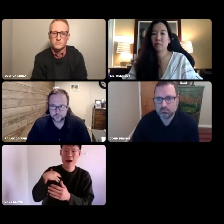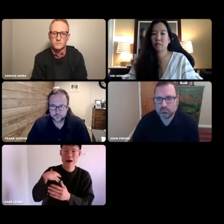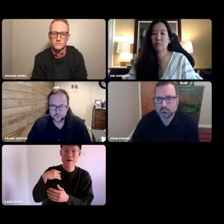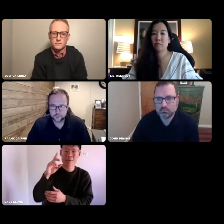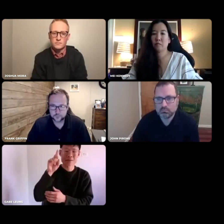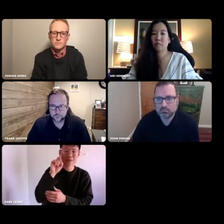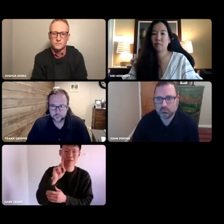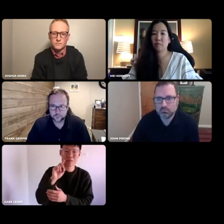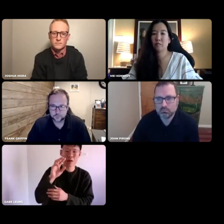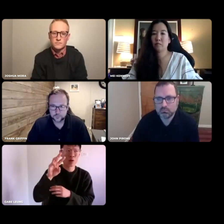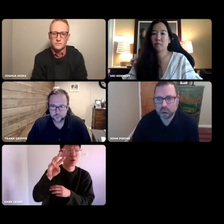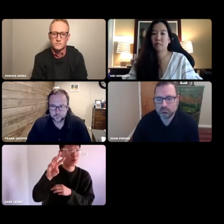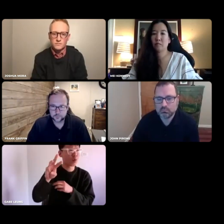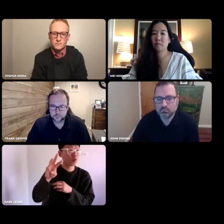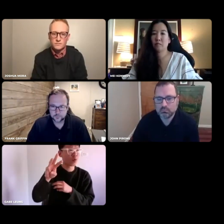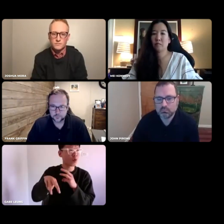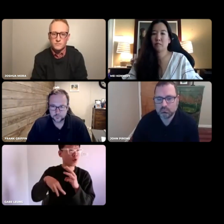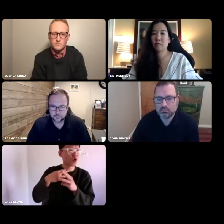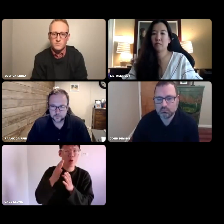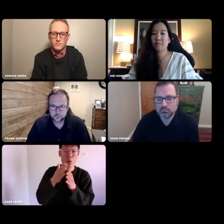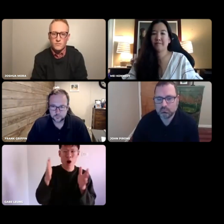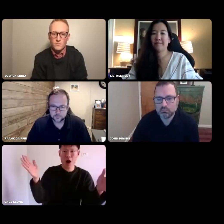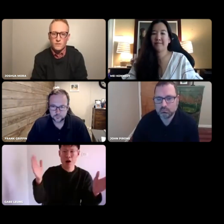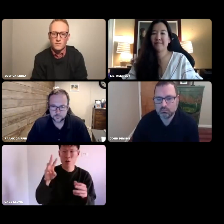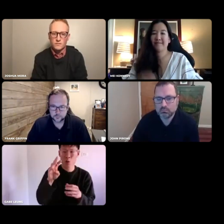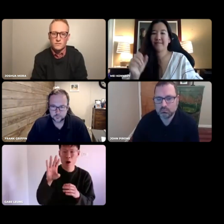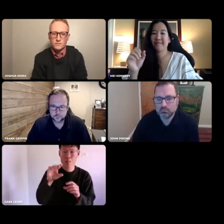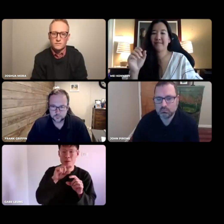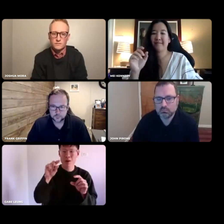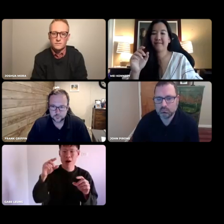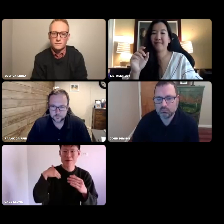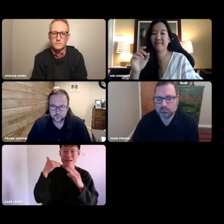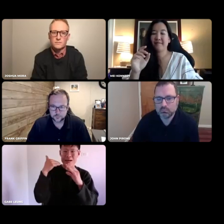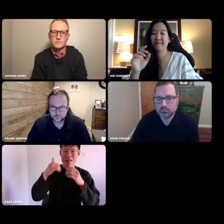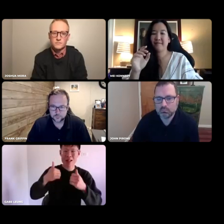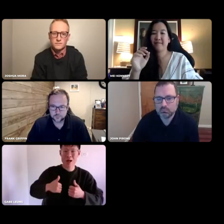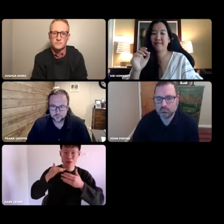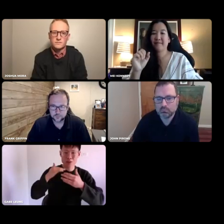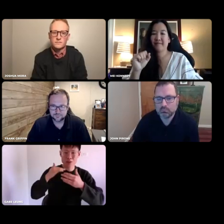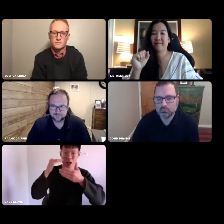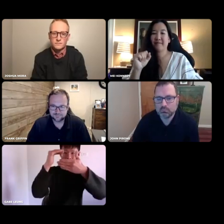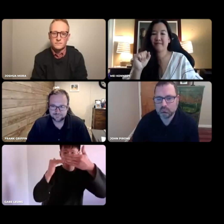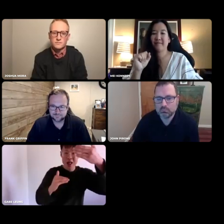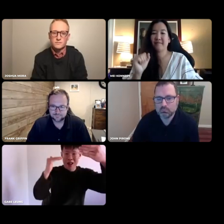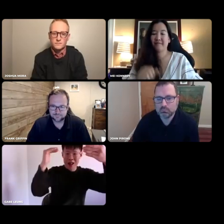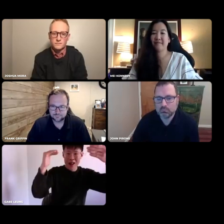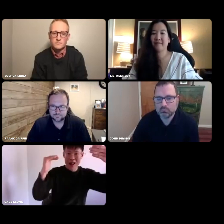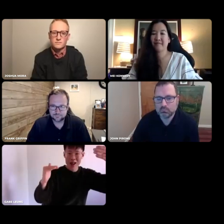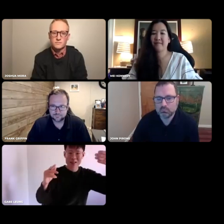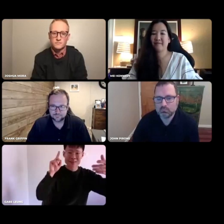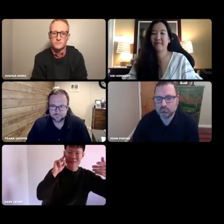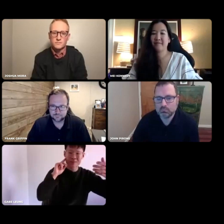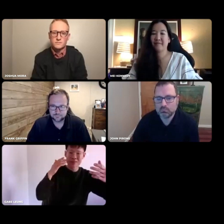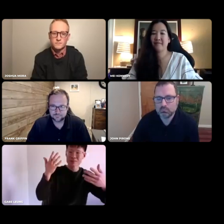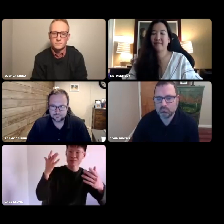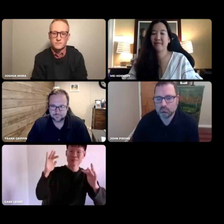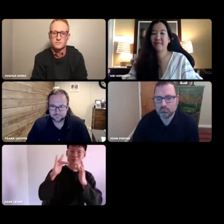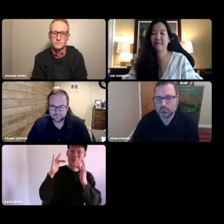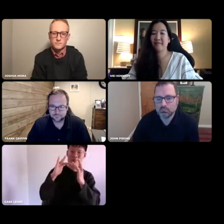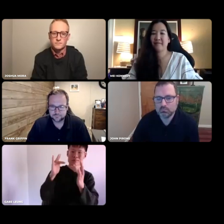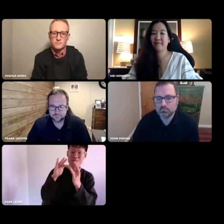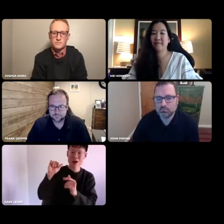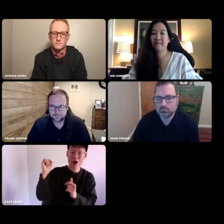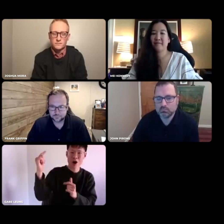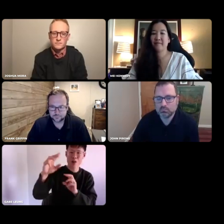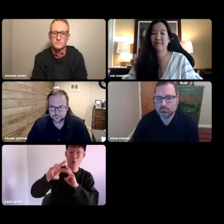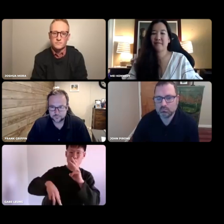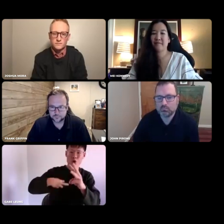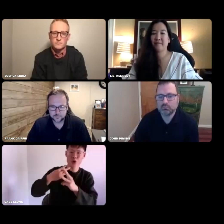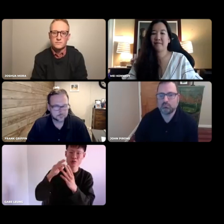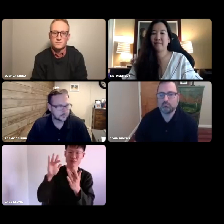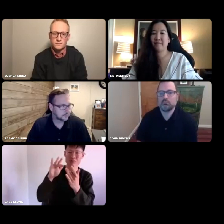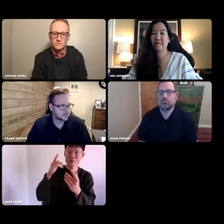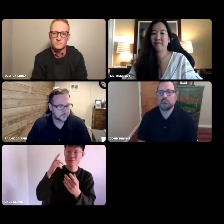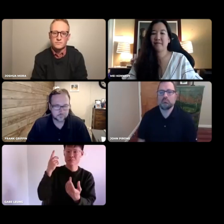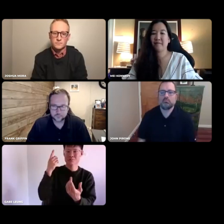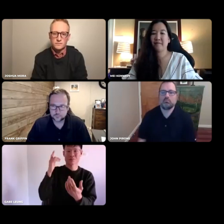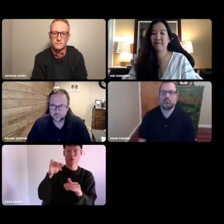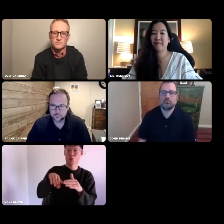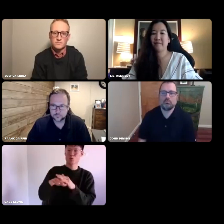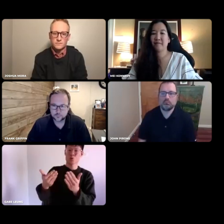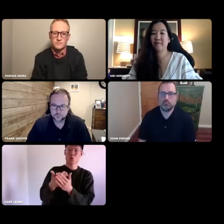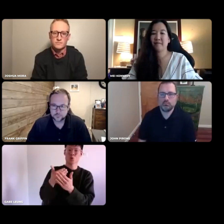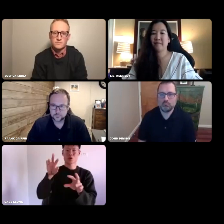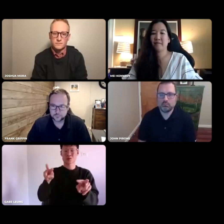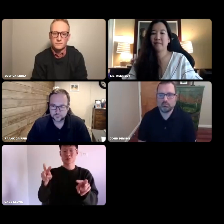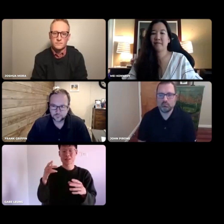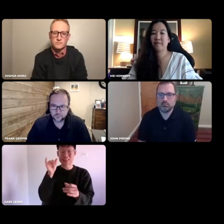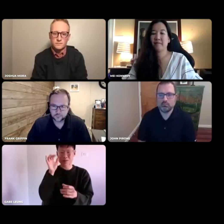Before we had Deaf WWW, so deaf folks could contact each other throughout the world.